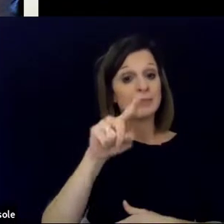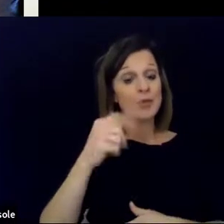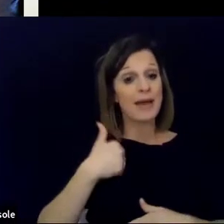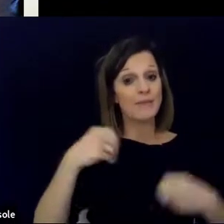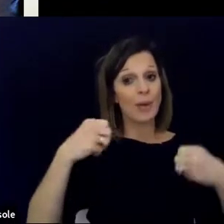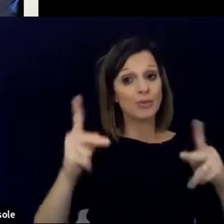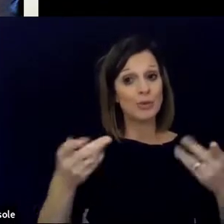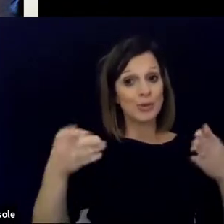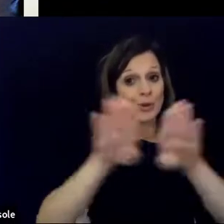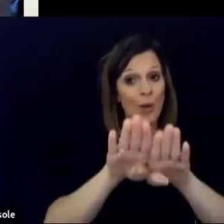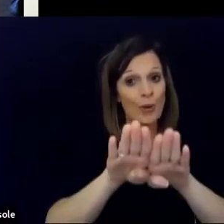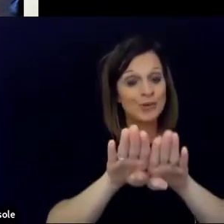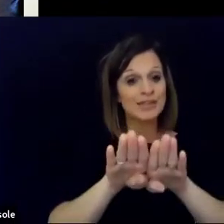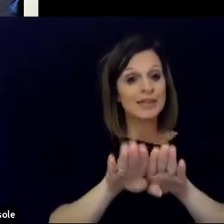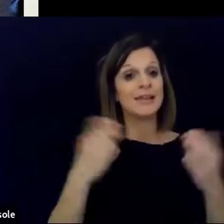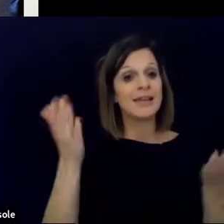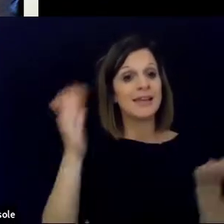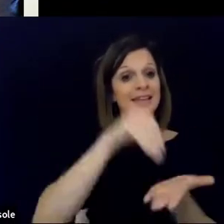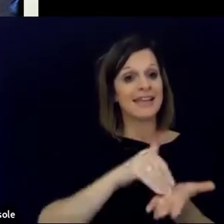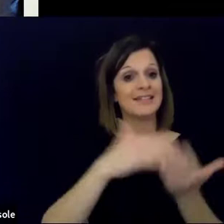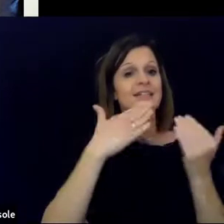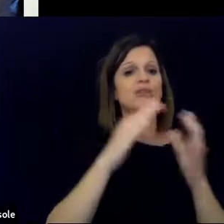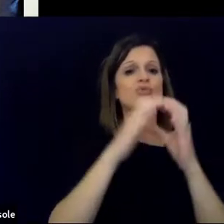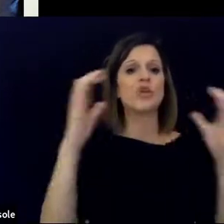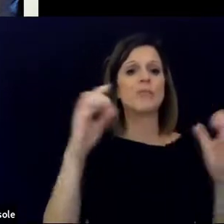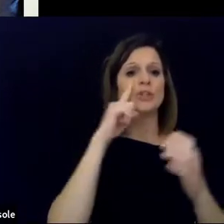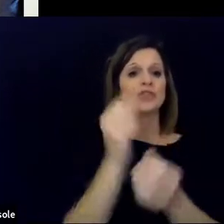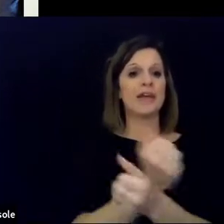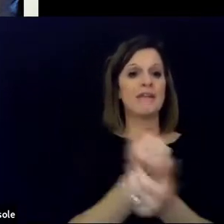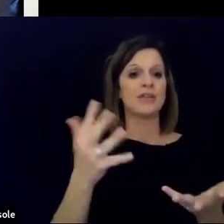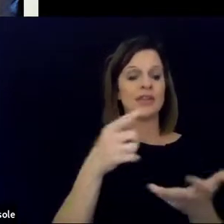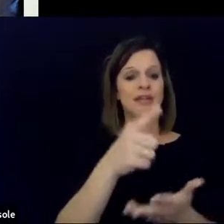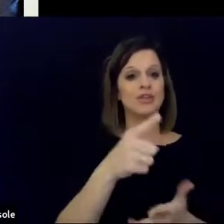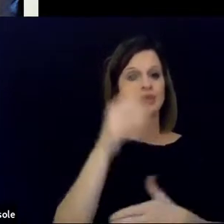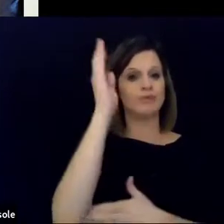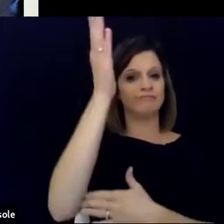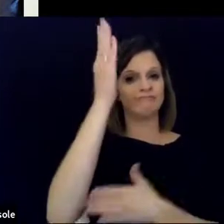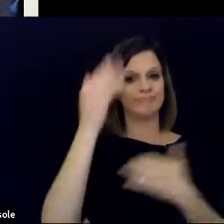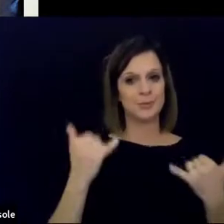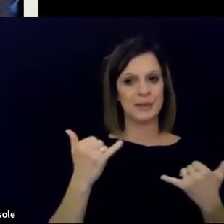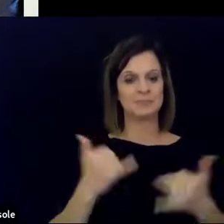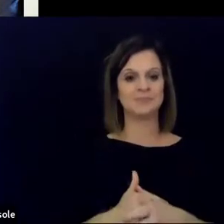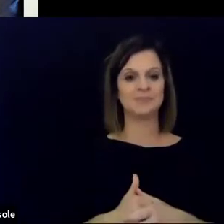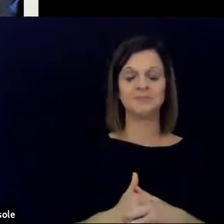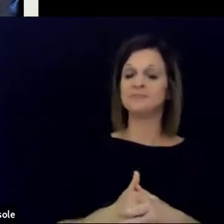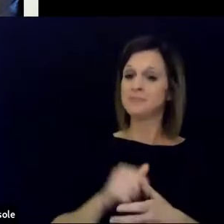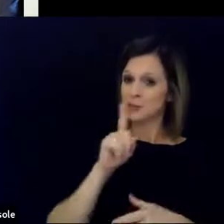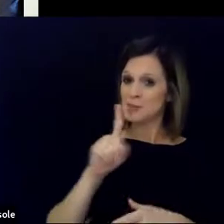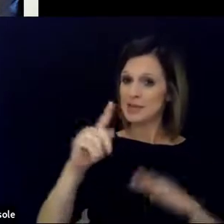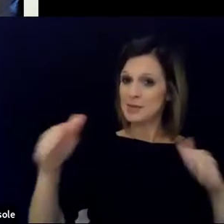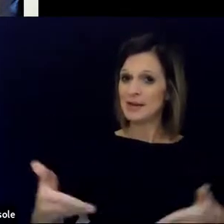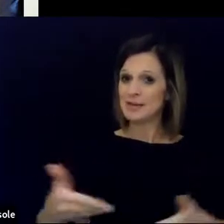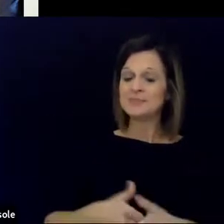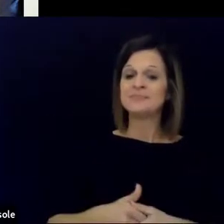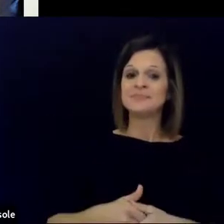And again, we thank you so much for everything that you've given us today. You're very welcome. I hope it was useful.